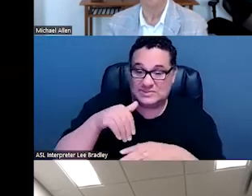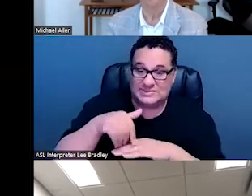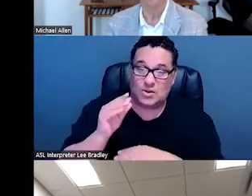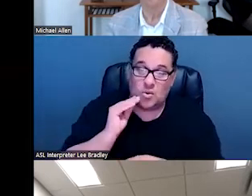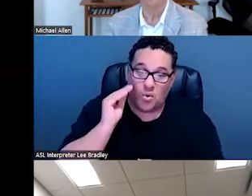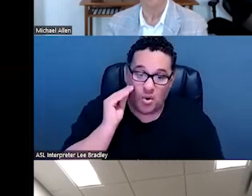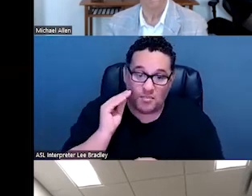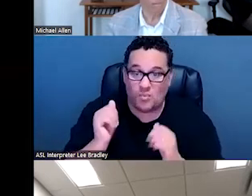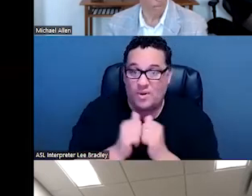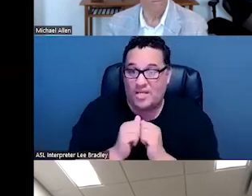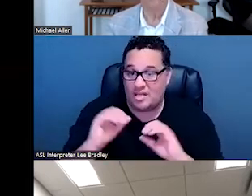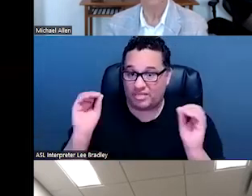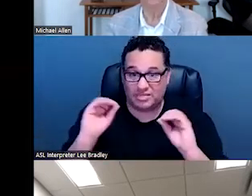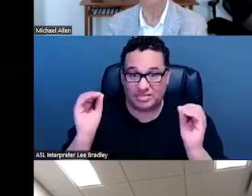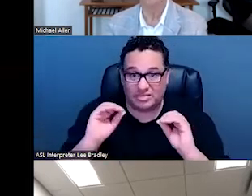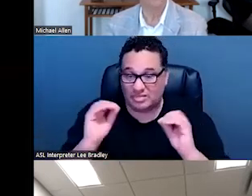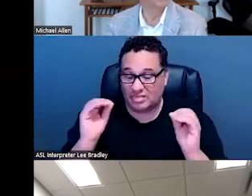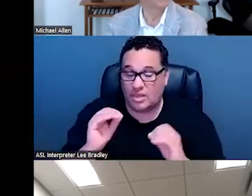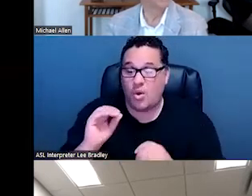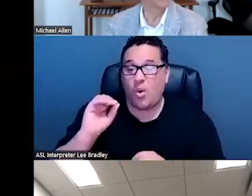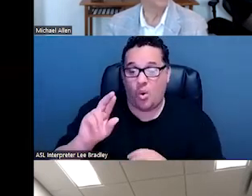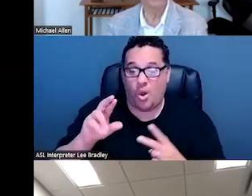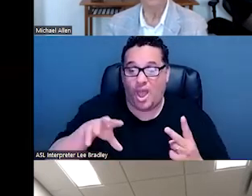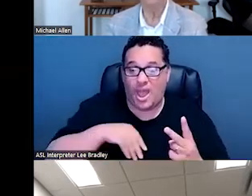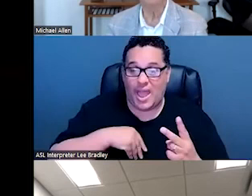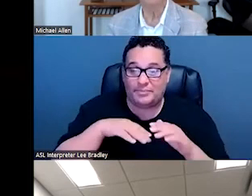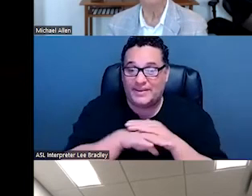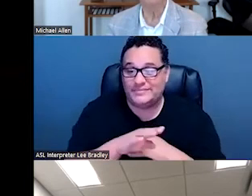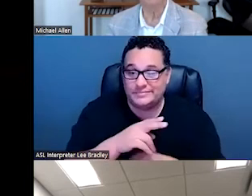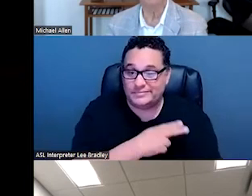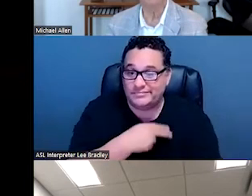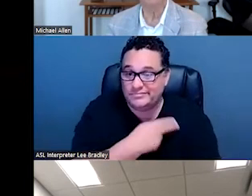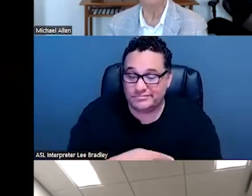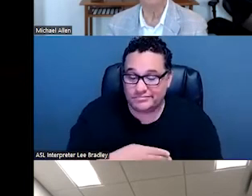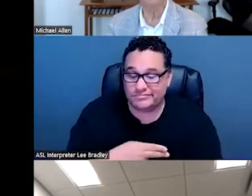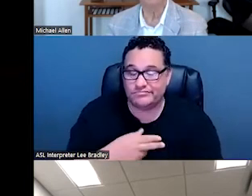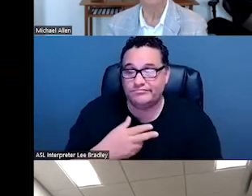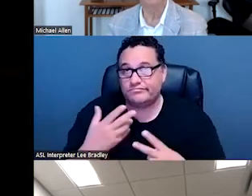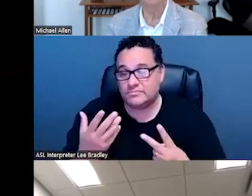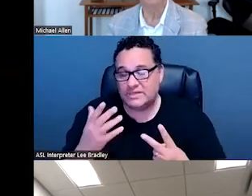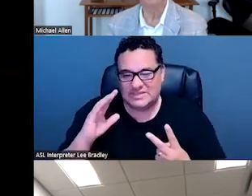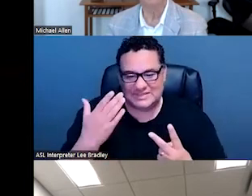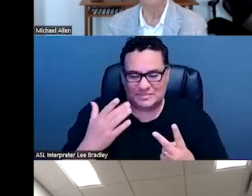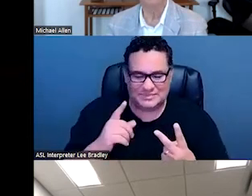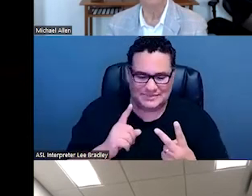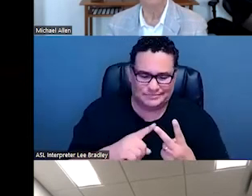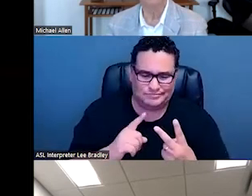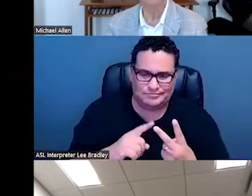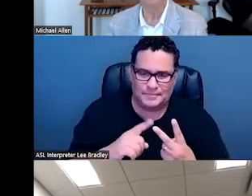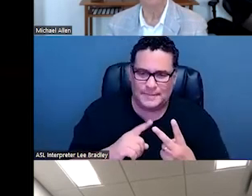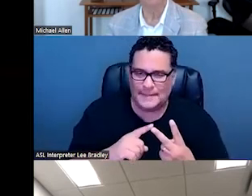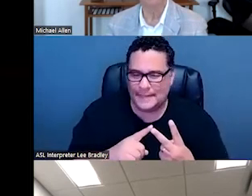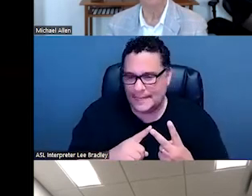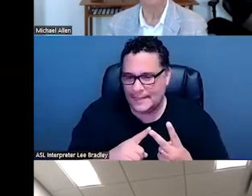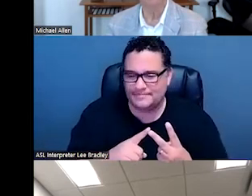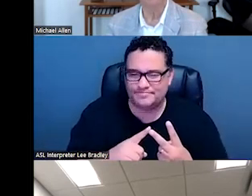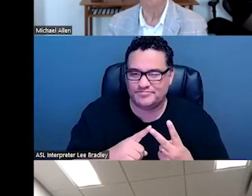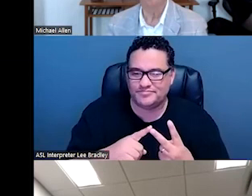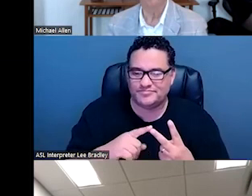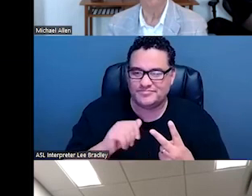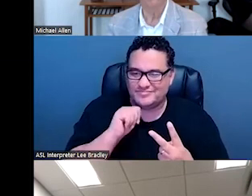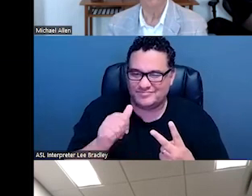WITH NOTHING. OKAY. OR ADMIT THEM. WHICH SEEMS TO BE A LITTLE BIT RASH IN MANY CASES. AND SO